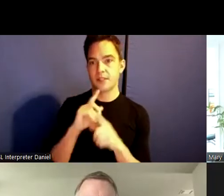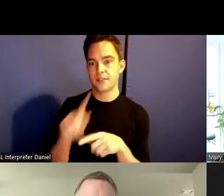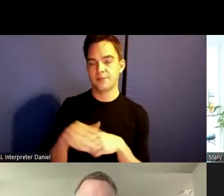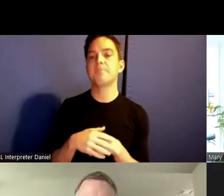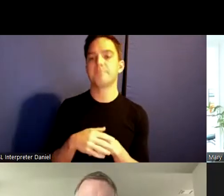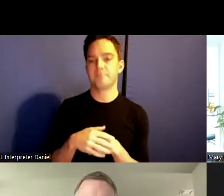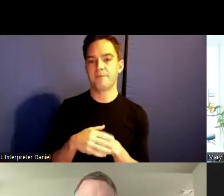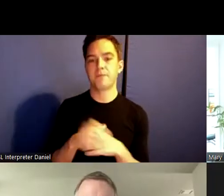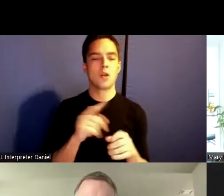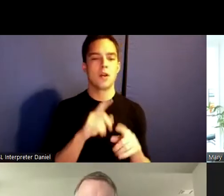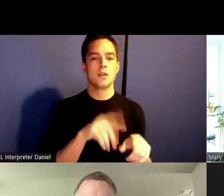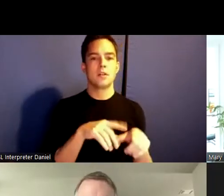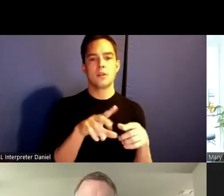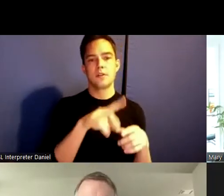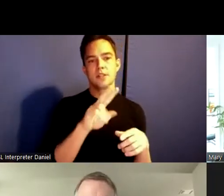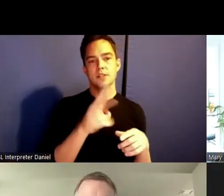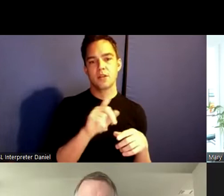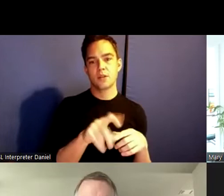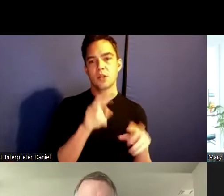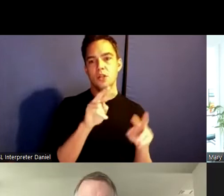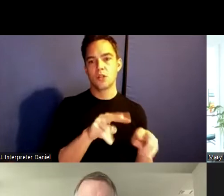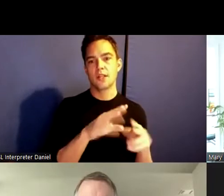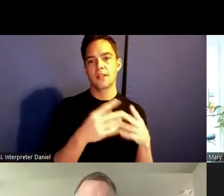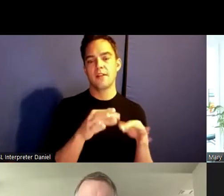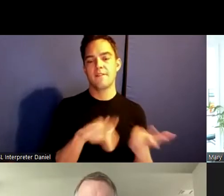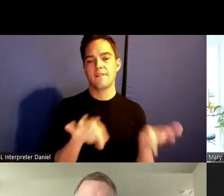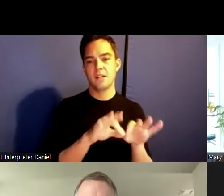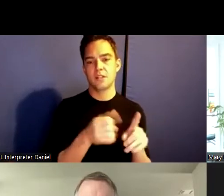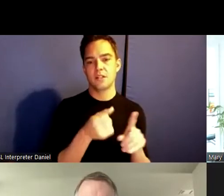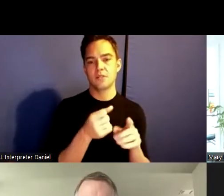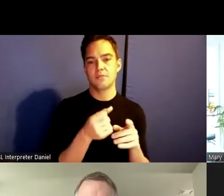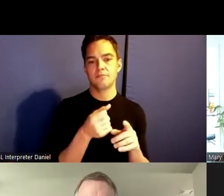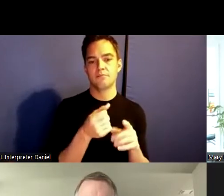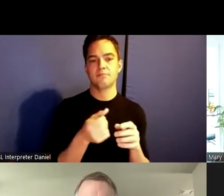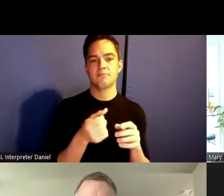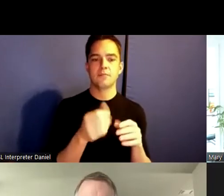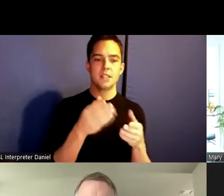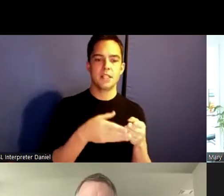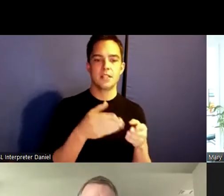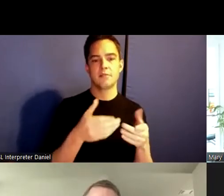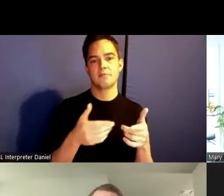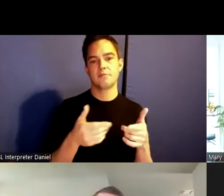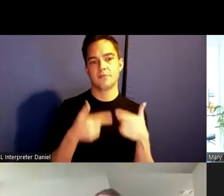looking at the value and importance and impact of advanced life care planning. So